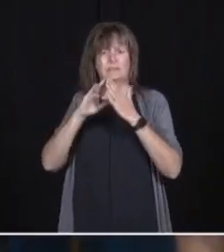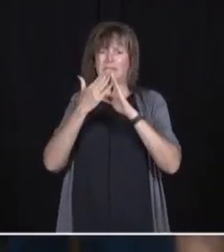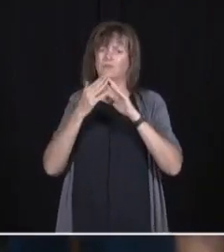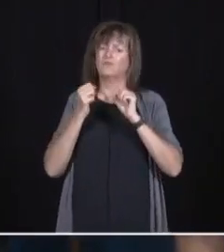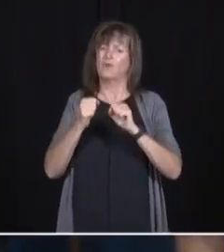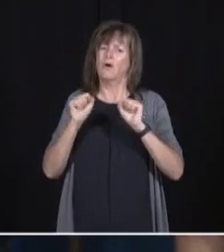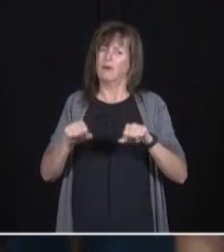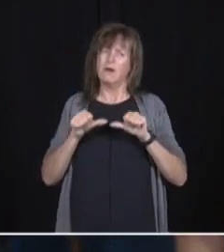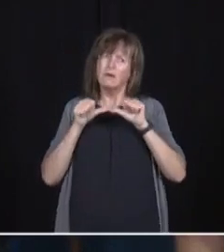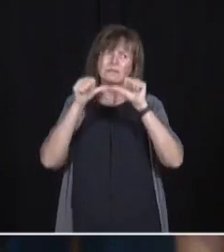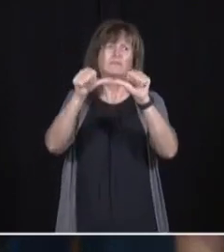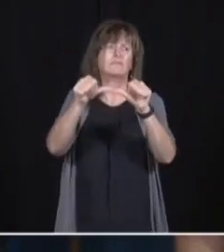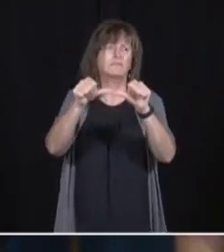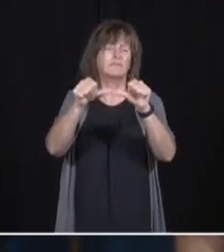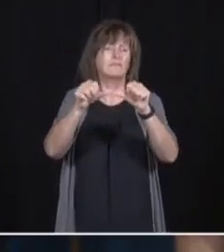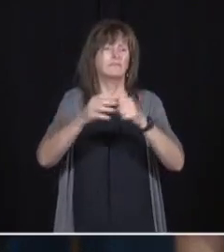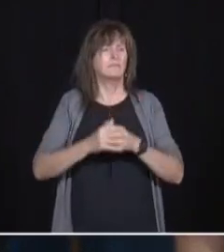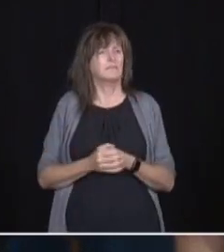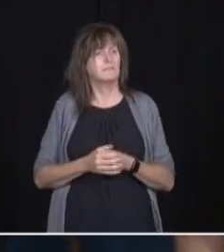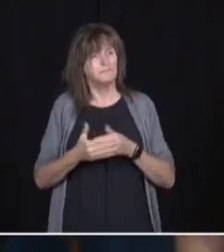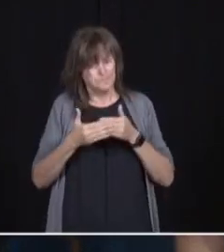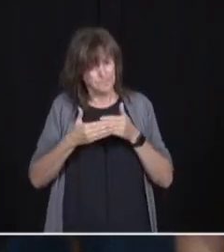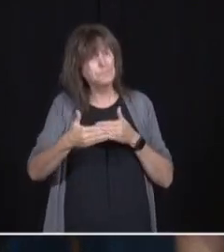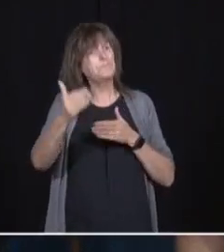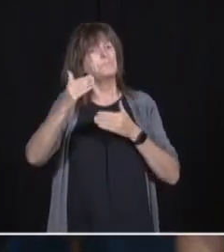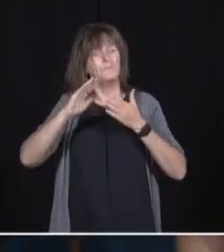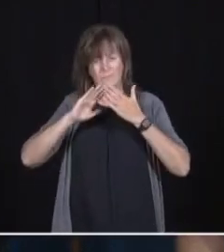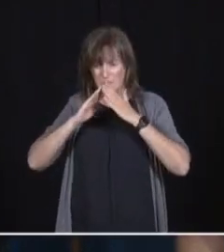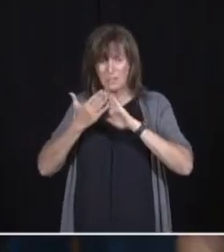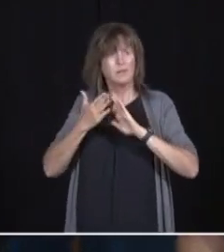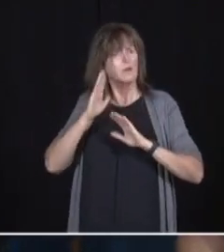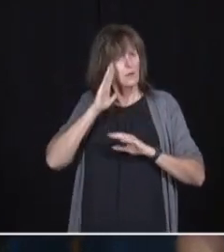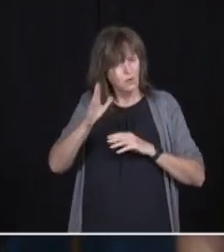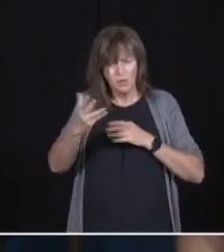reopening the province, municipalities will be a key partner in our economic recovery.